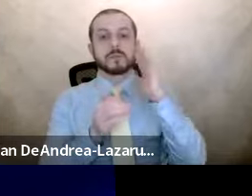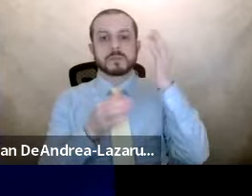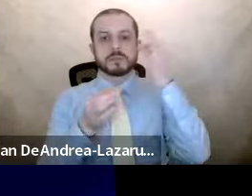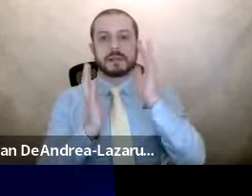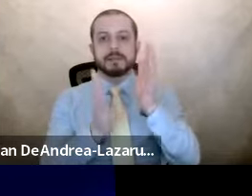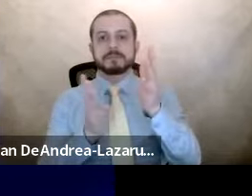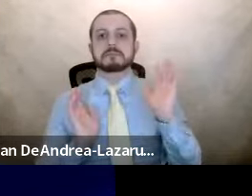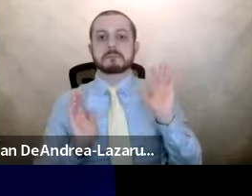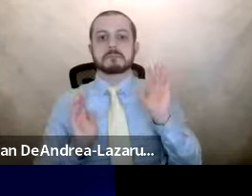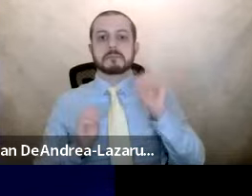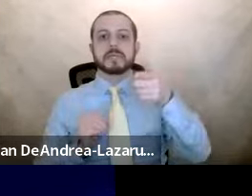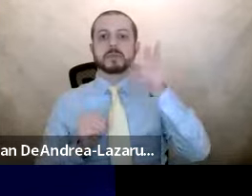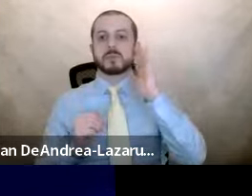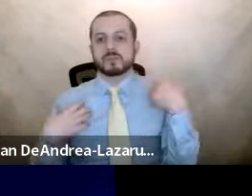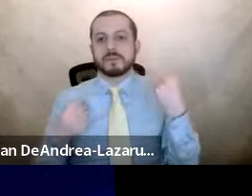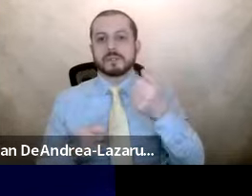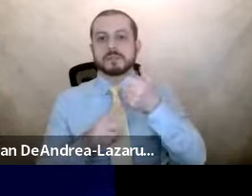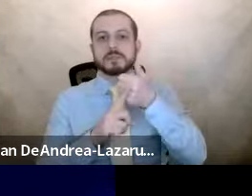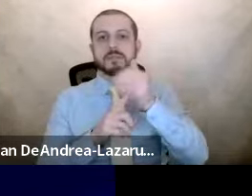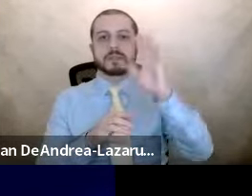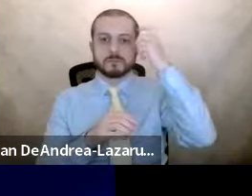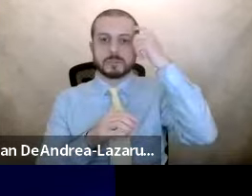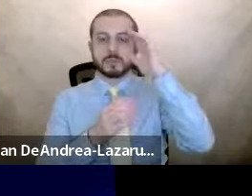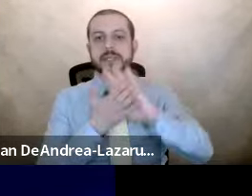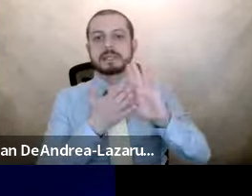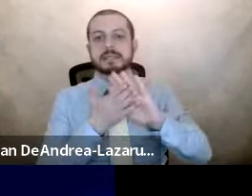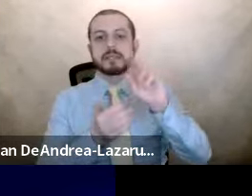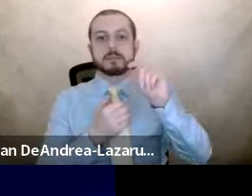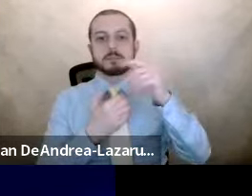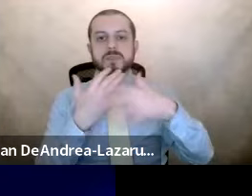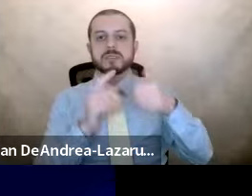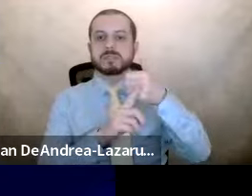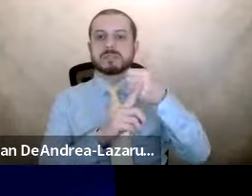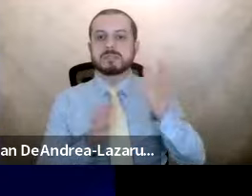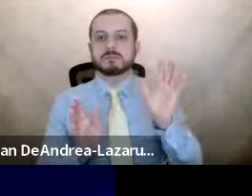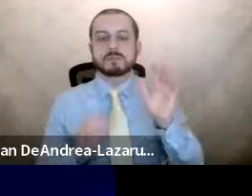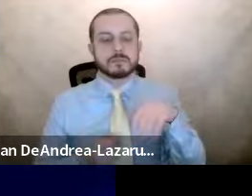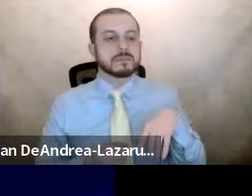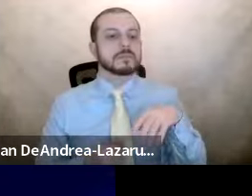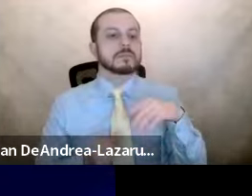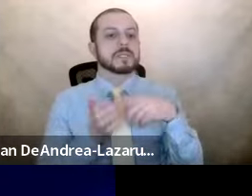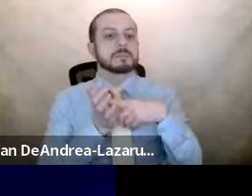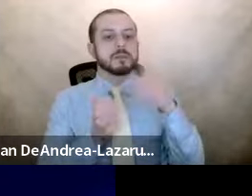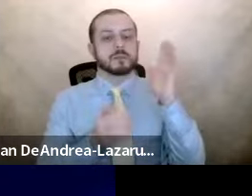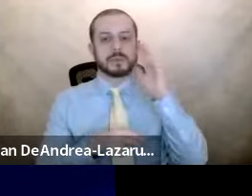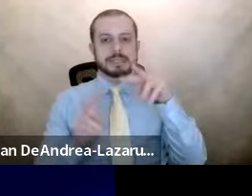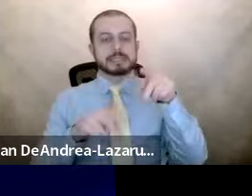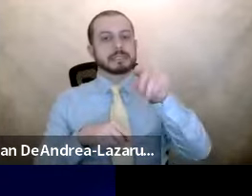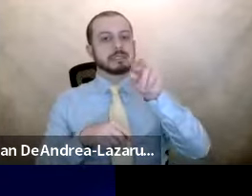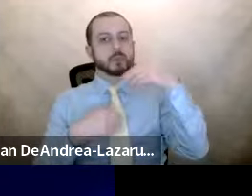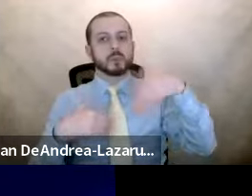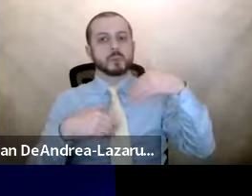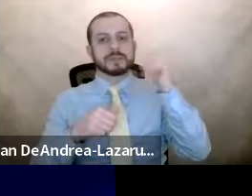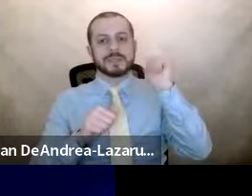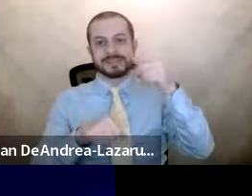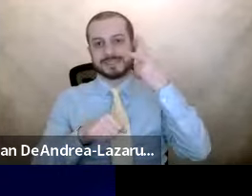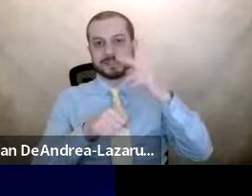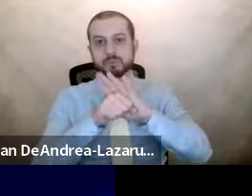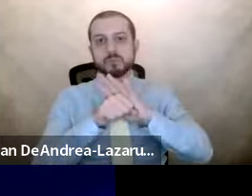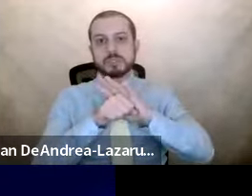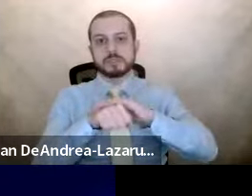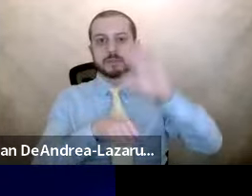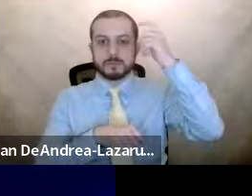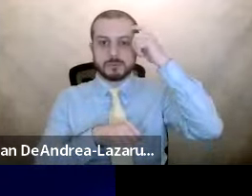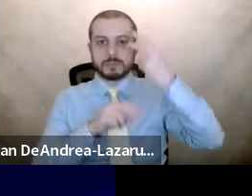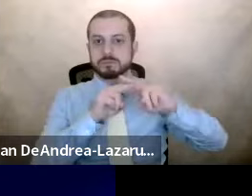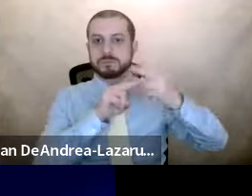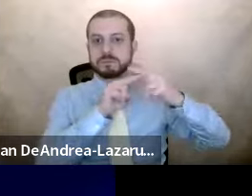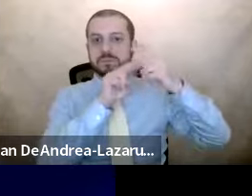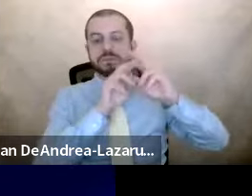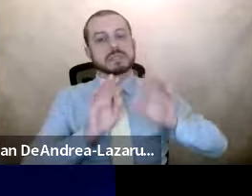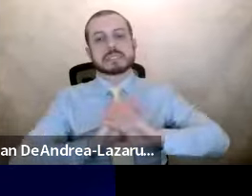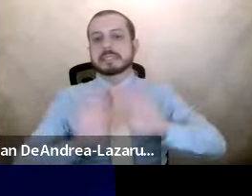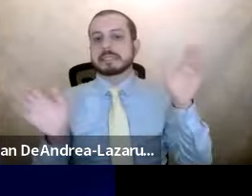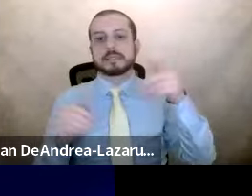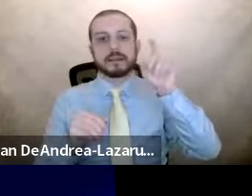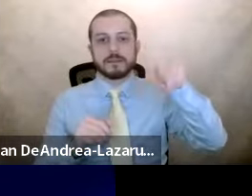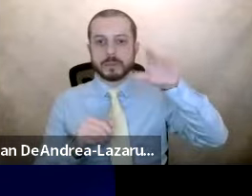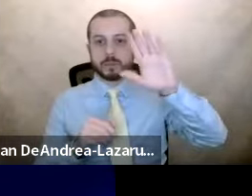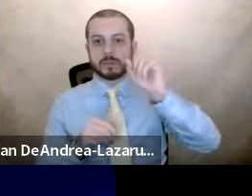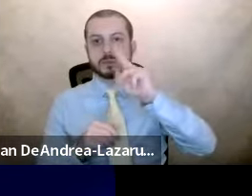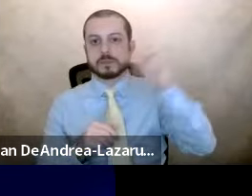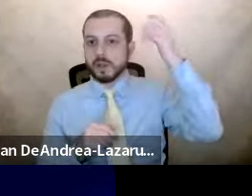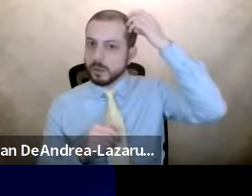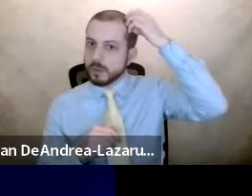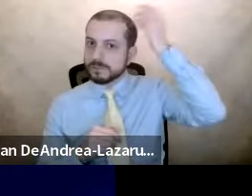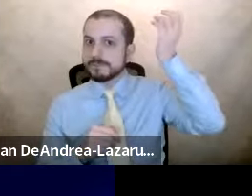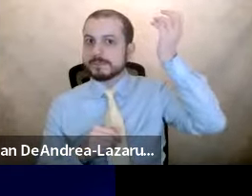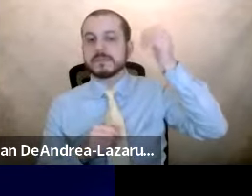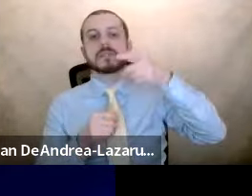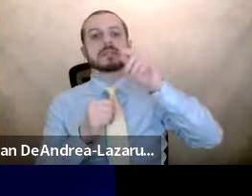For hemorrhage strokes, the treatment for those bleeds are not, obviously, to make you bleed more, but instead, to look at the imaging and determine whether or not this patient would be eligible for surgery.